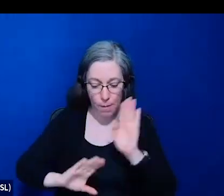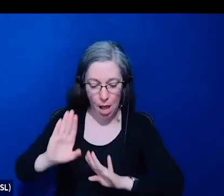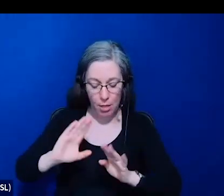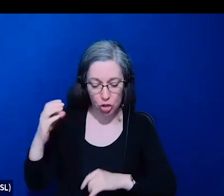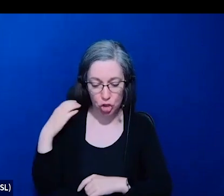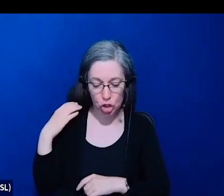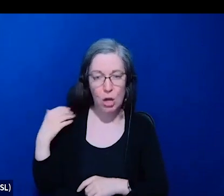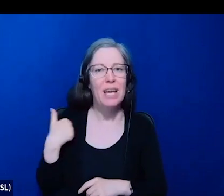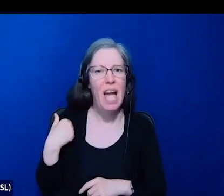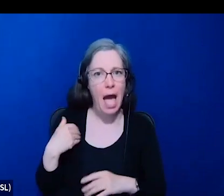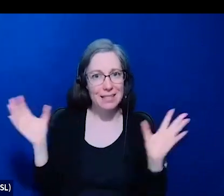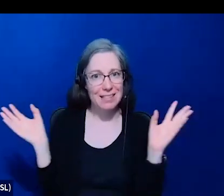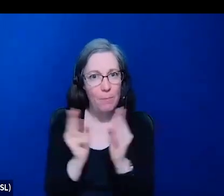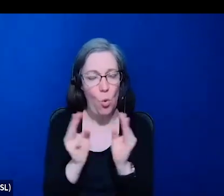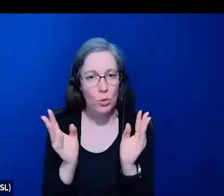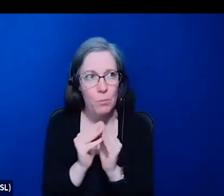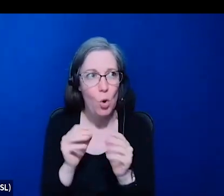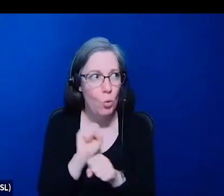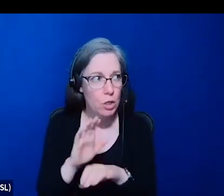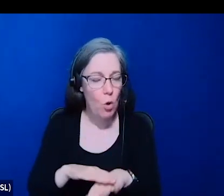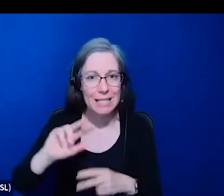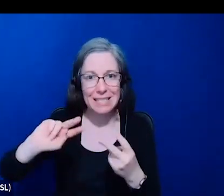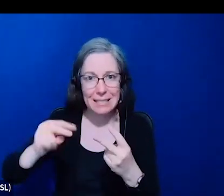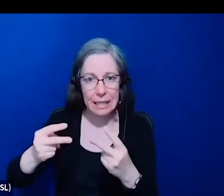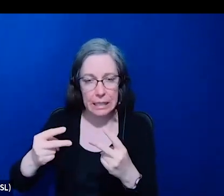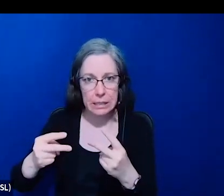We're working on number two, a symposium on Disability in Space.